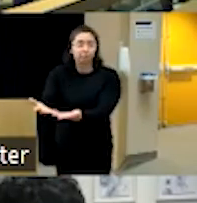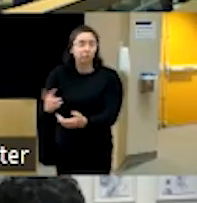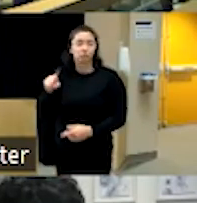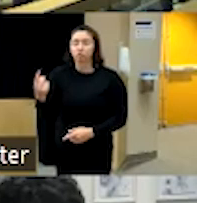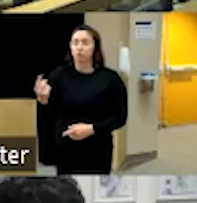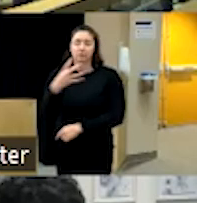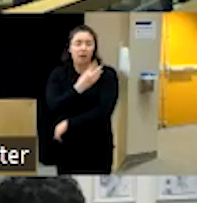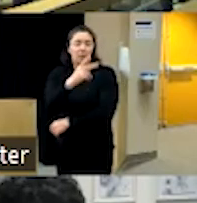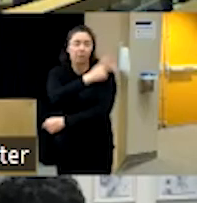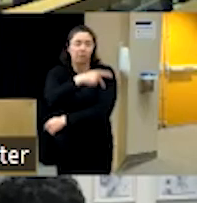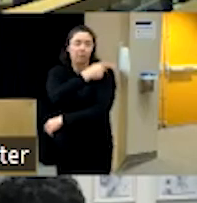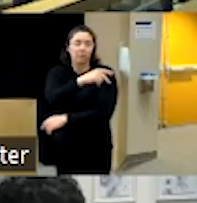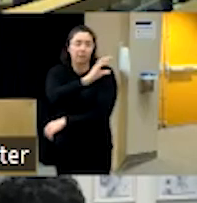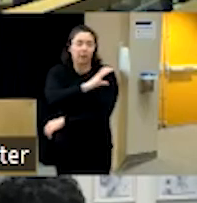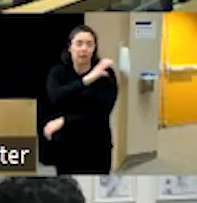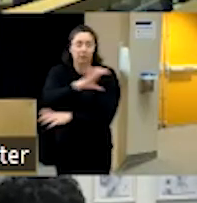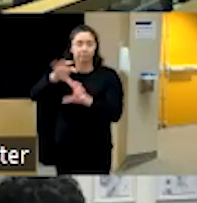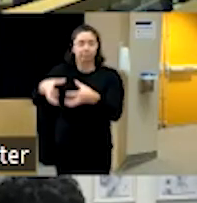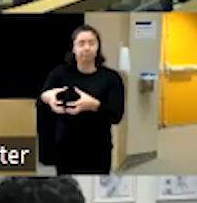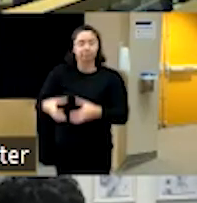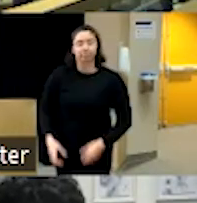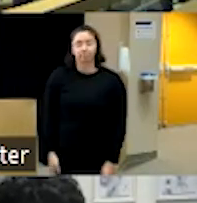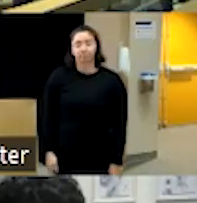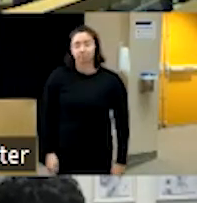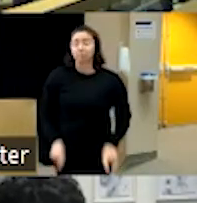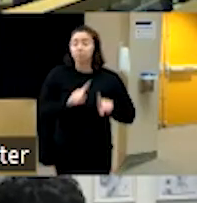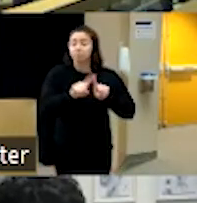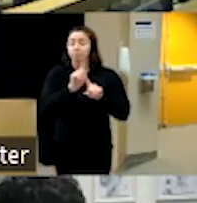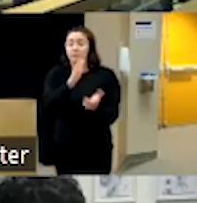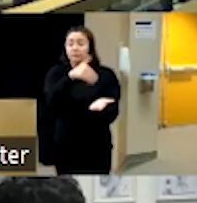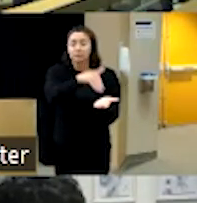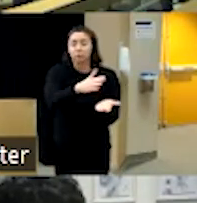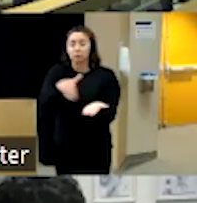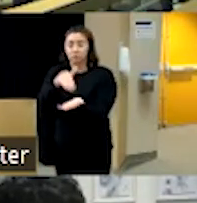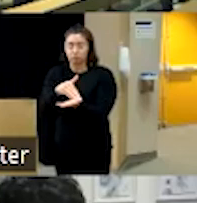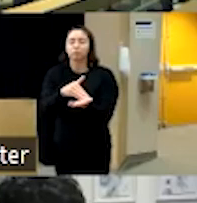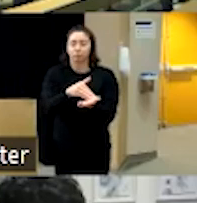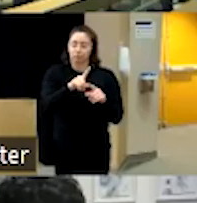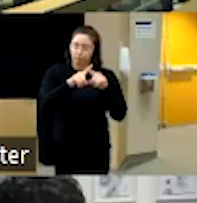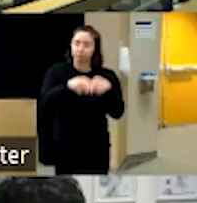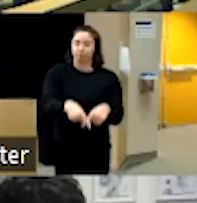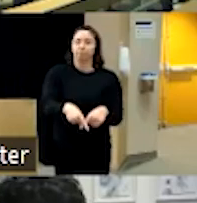the Outpatient Clinic and we have several centers in world's book that also rely on sufficient pain